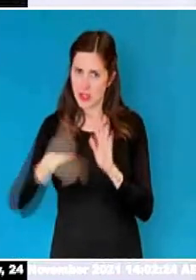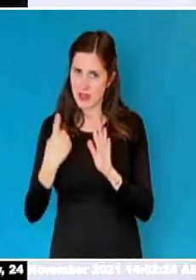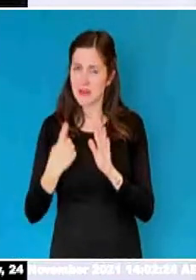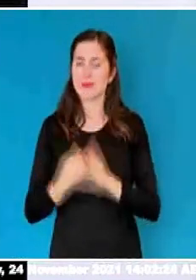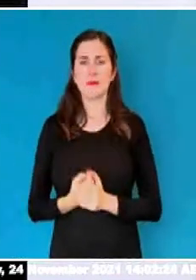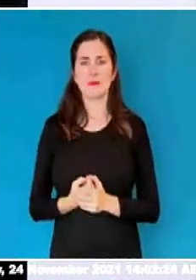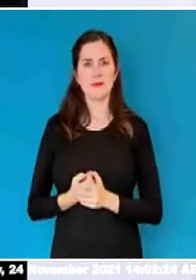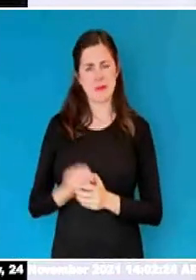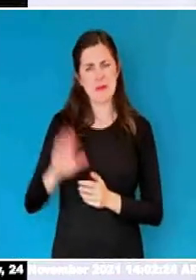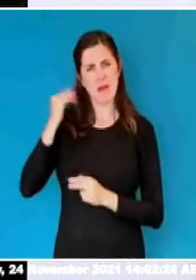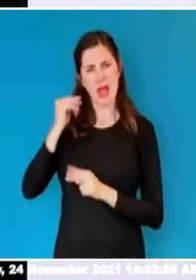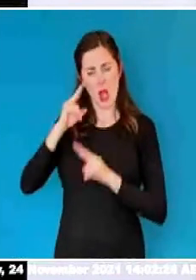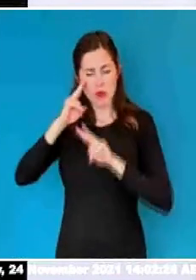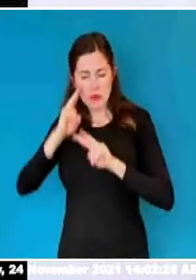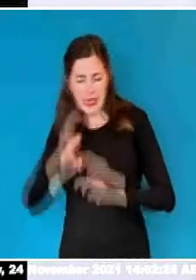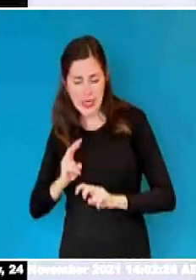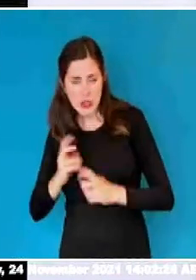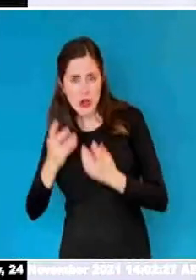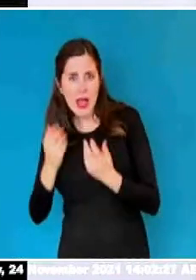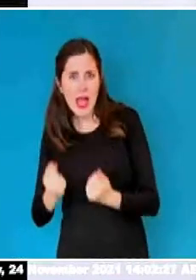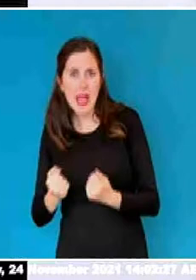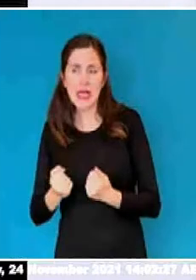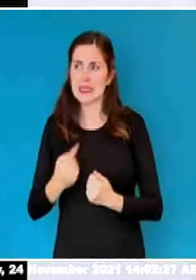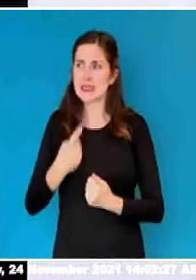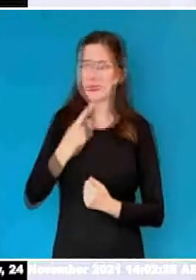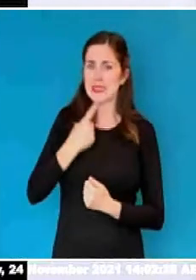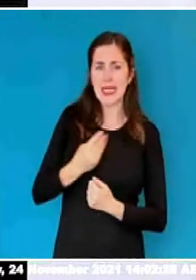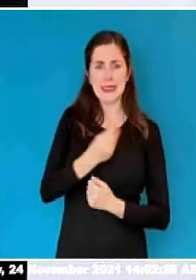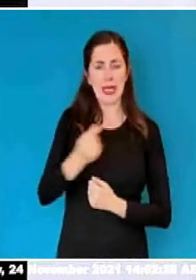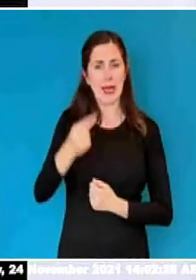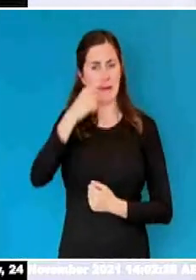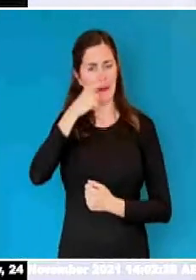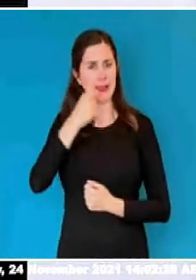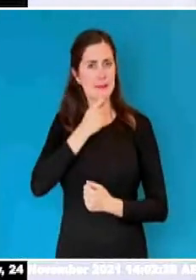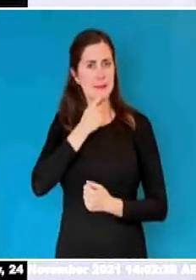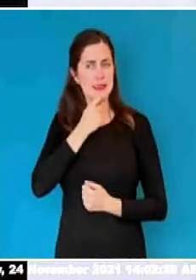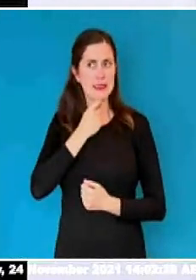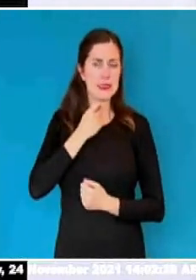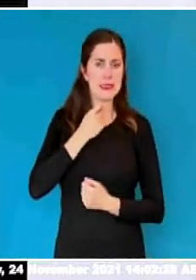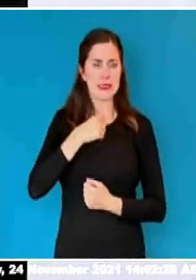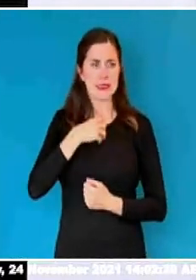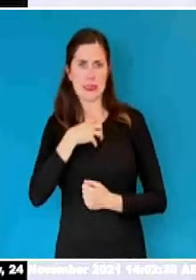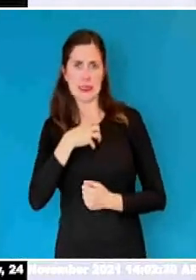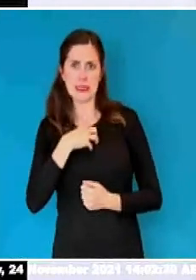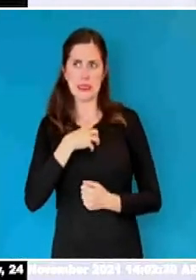there were some fears or perhaps some reservations about employers taking on